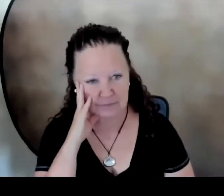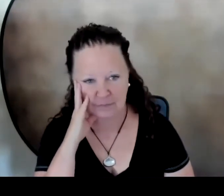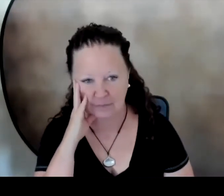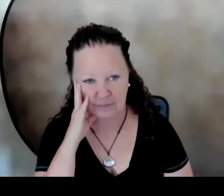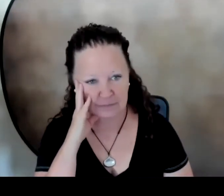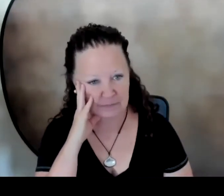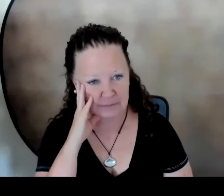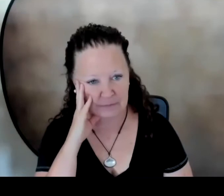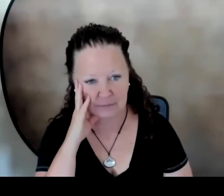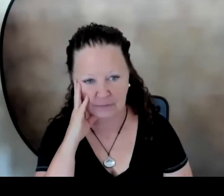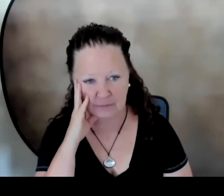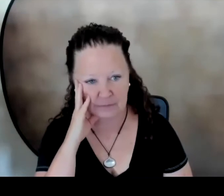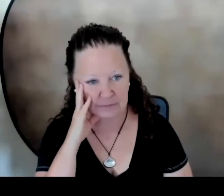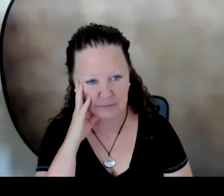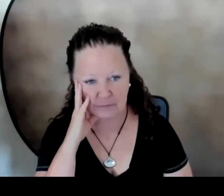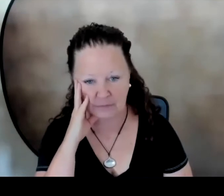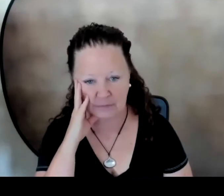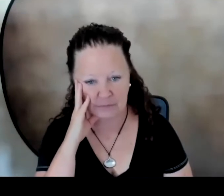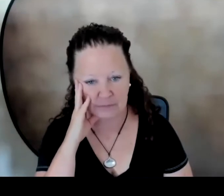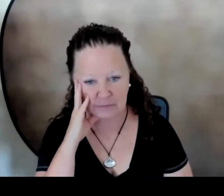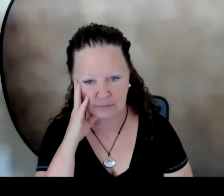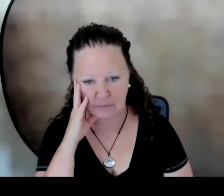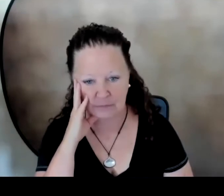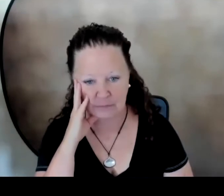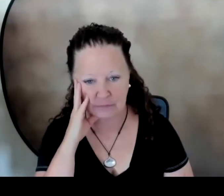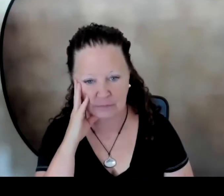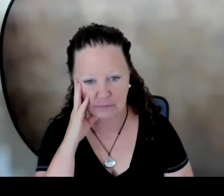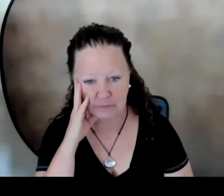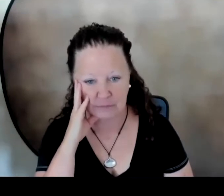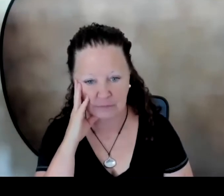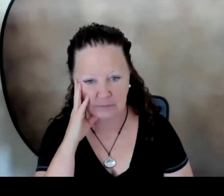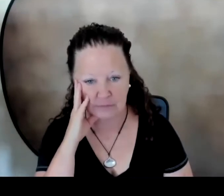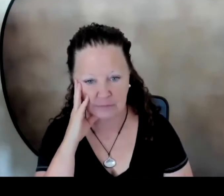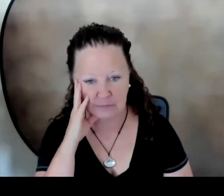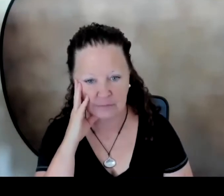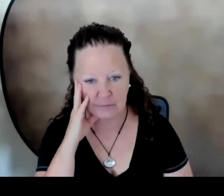The way that you were describing it, the way that you were preparing it almost made me feel